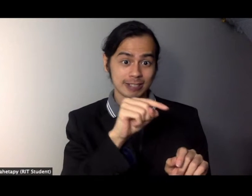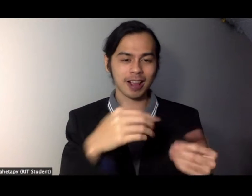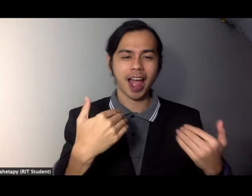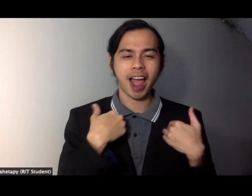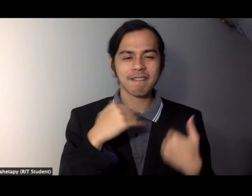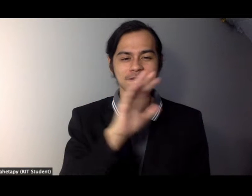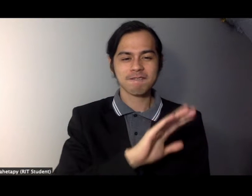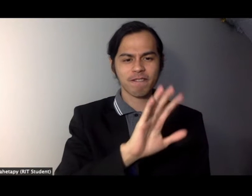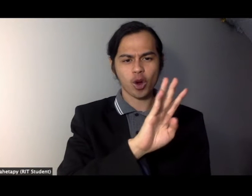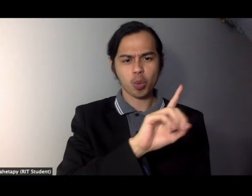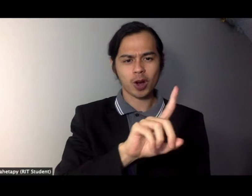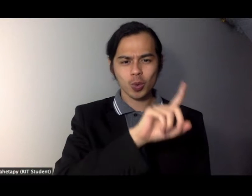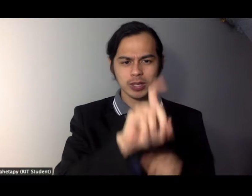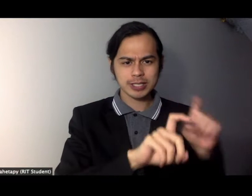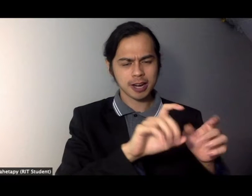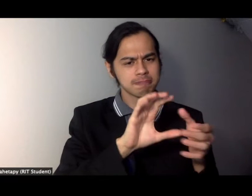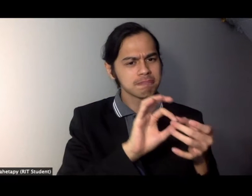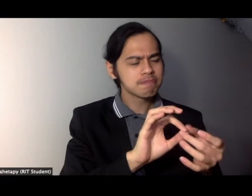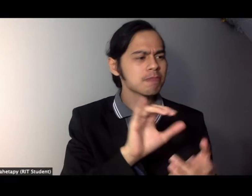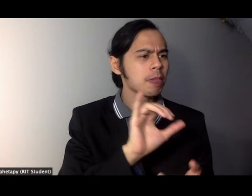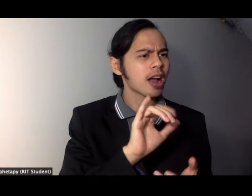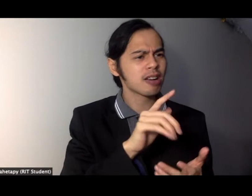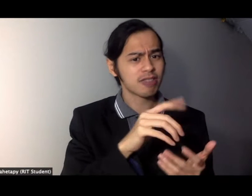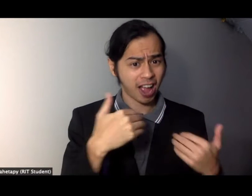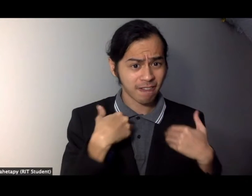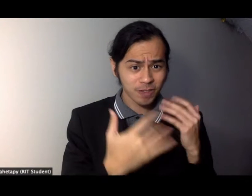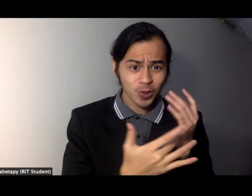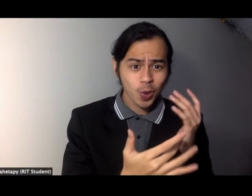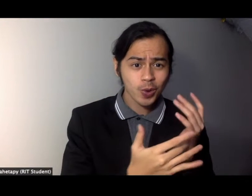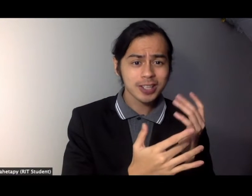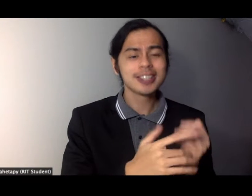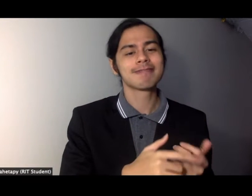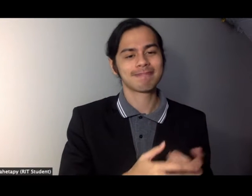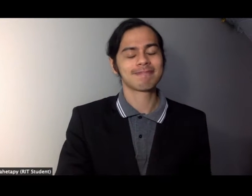... covers around 41 questions related that do they have the technology.